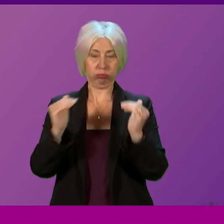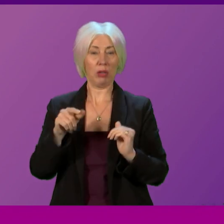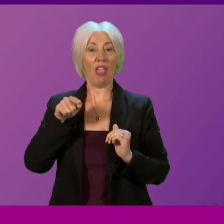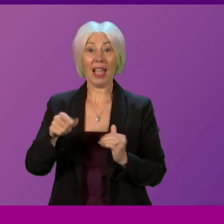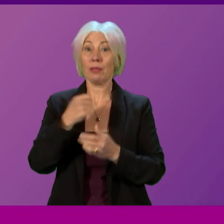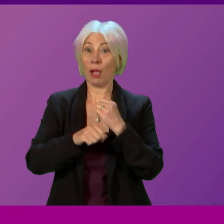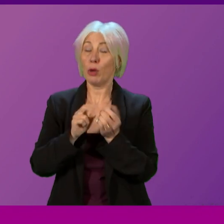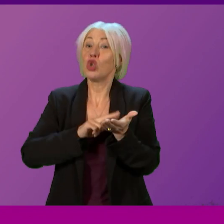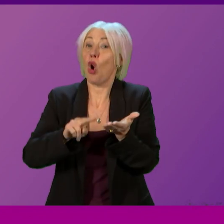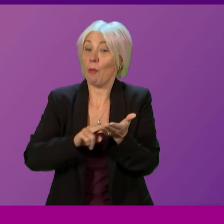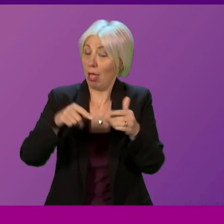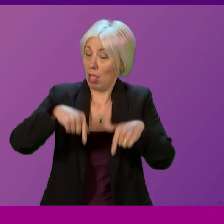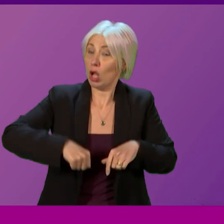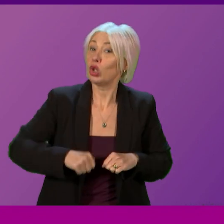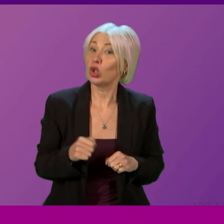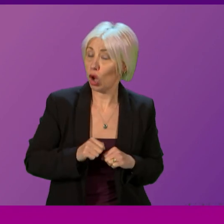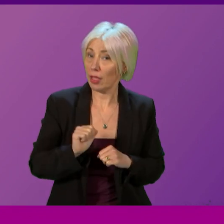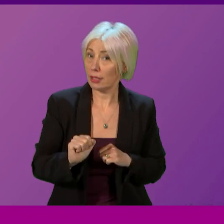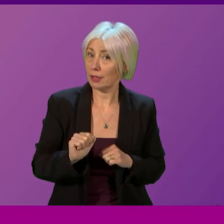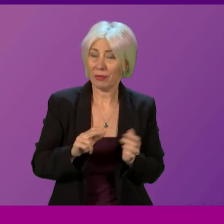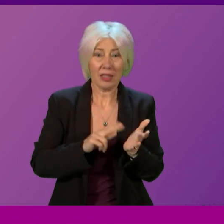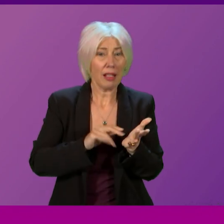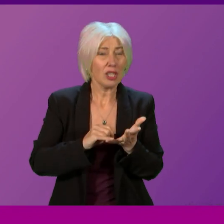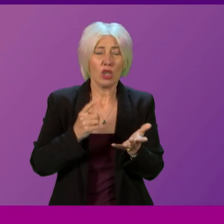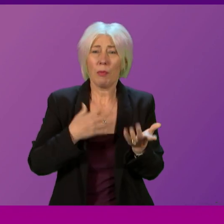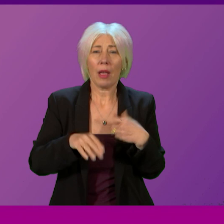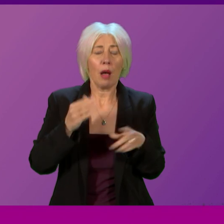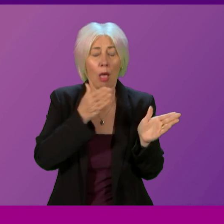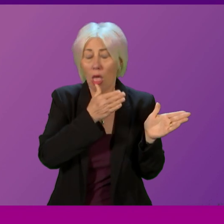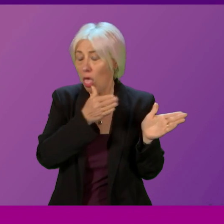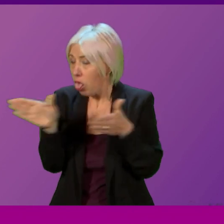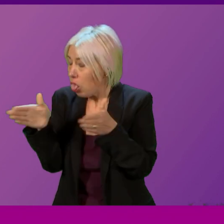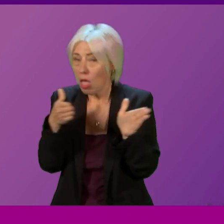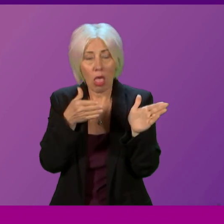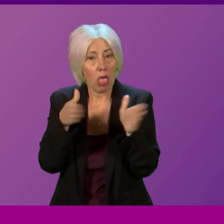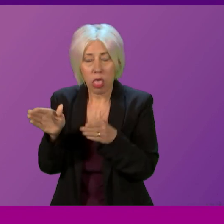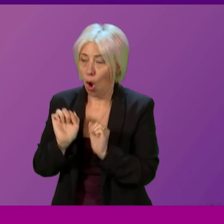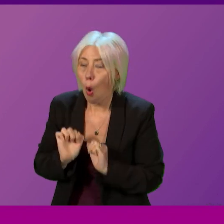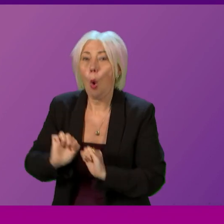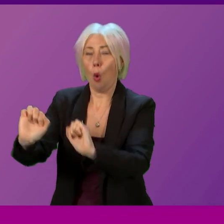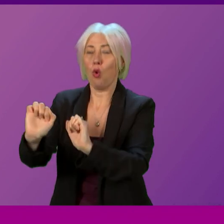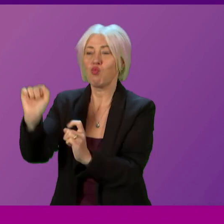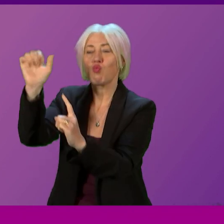Nicola Sturgeon has become so distracted, focusing on her own political priorities,